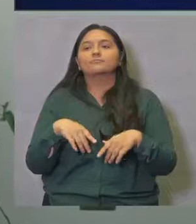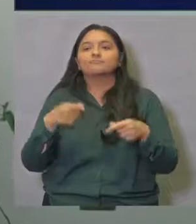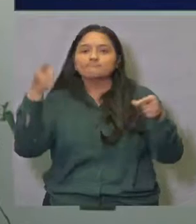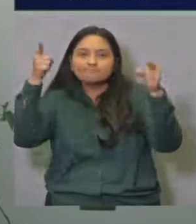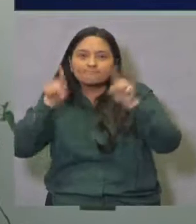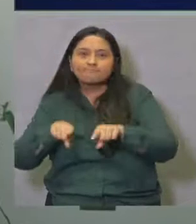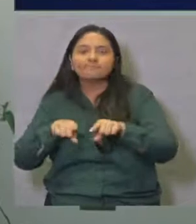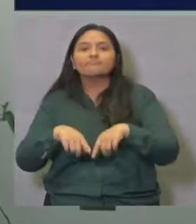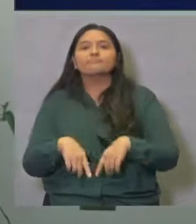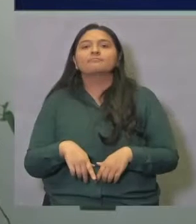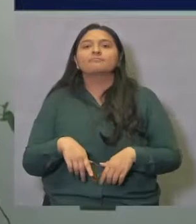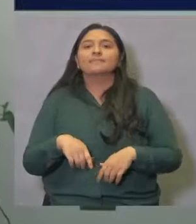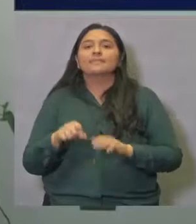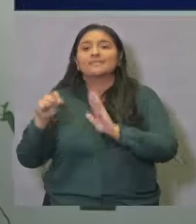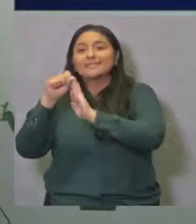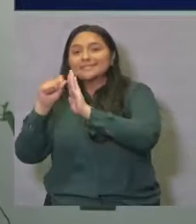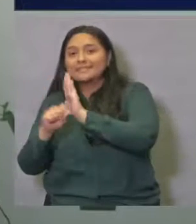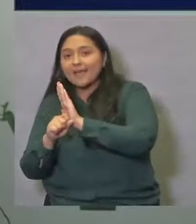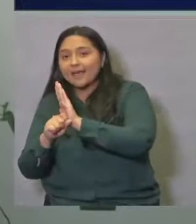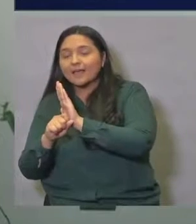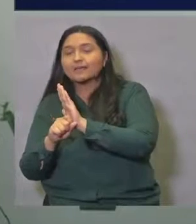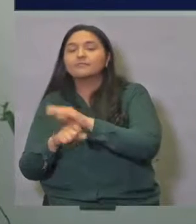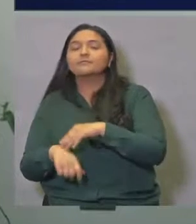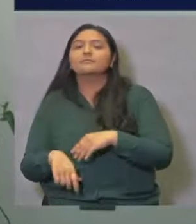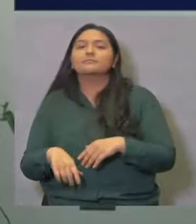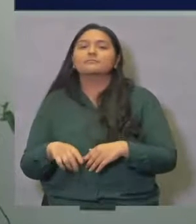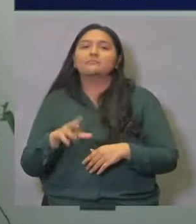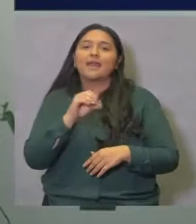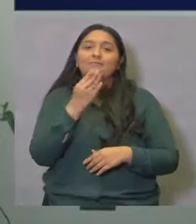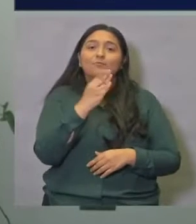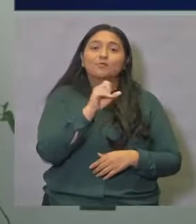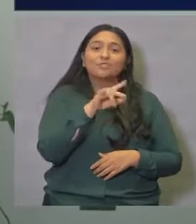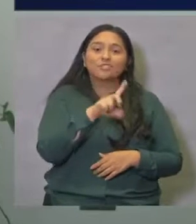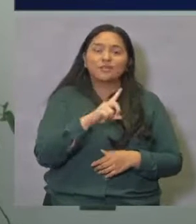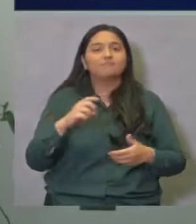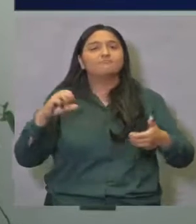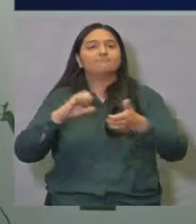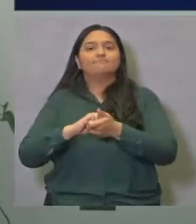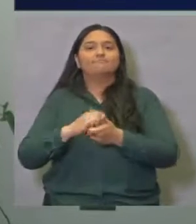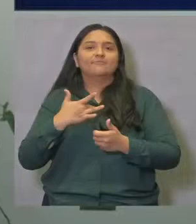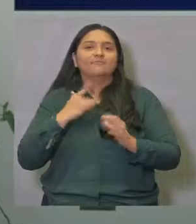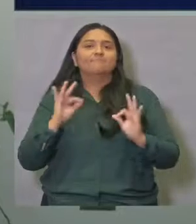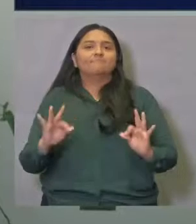LEVEL OF COORDINATION AND COOPERATION, THE VALUE ADDED